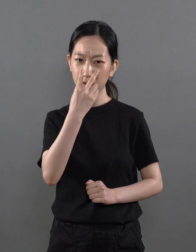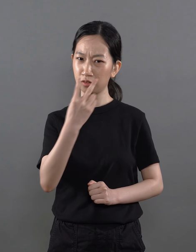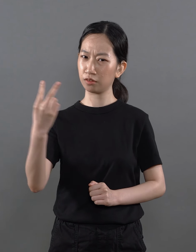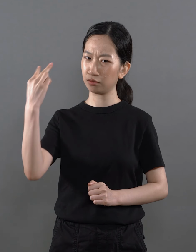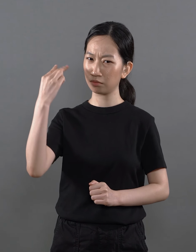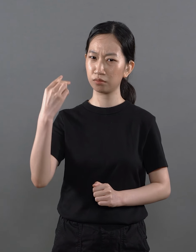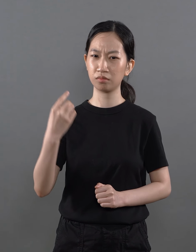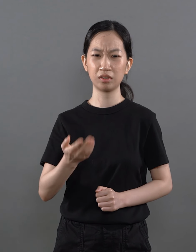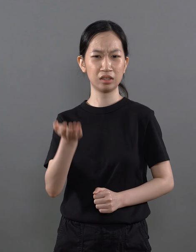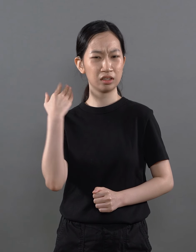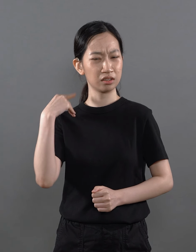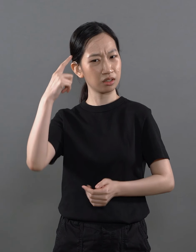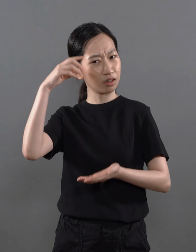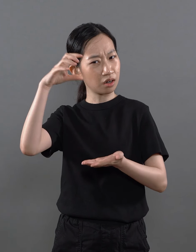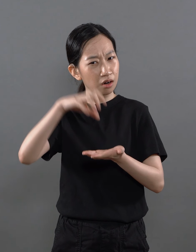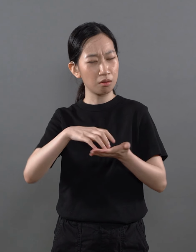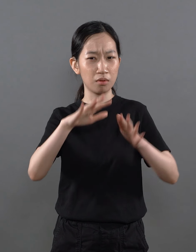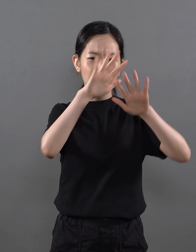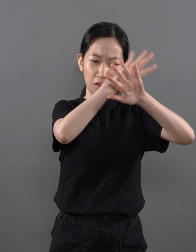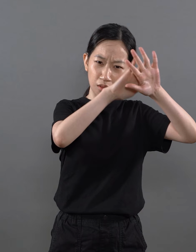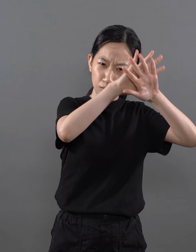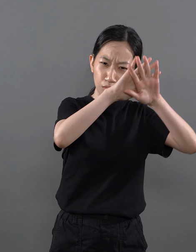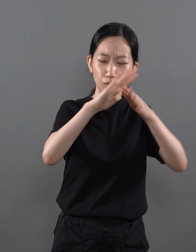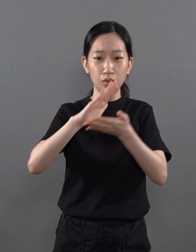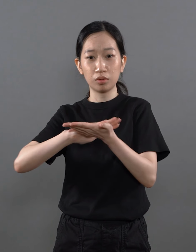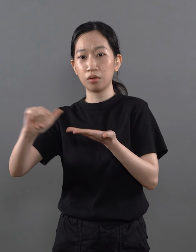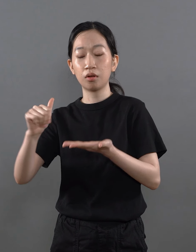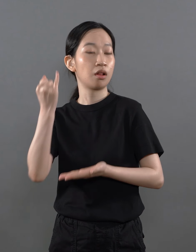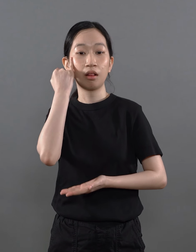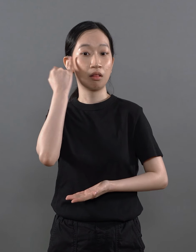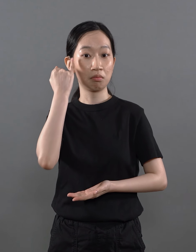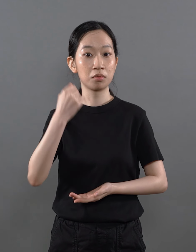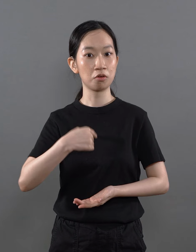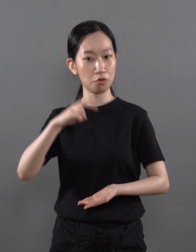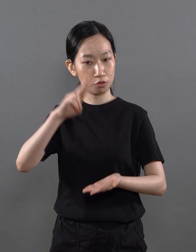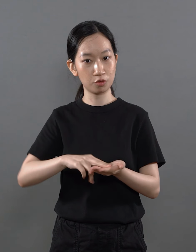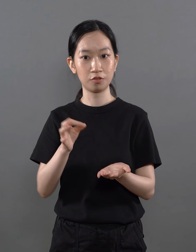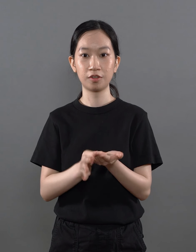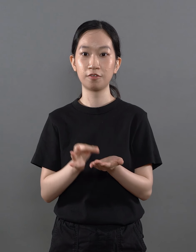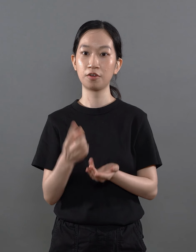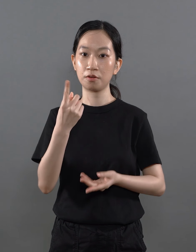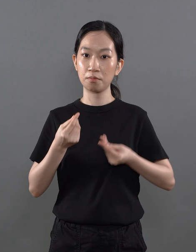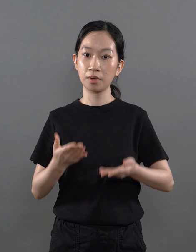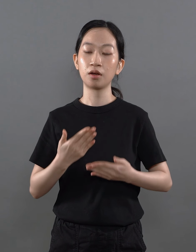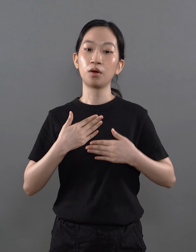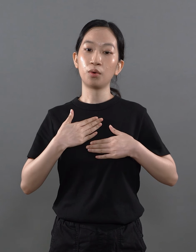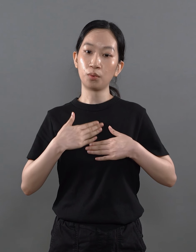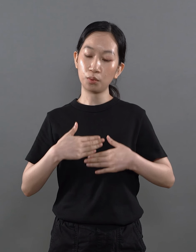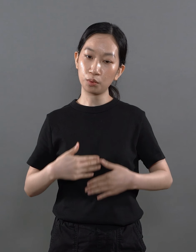Looking back, I can’t always tell how hazy or how sharp my memories are but I’d like to believe that the unnameable feelings